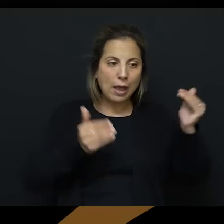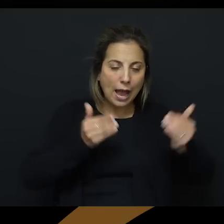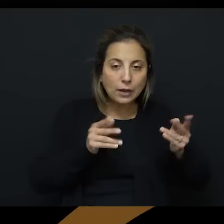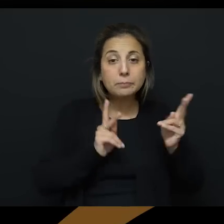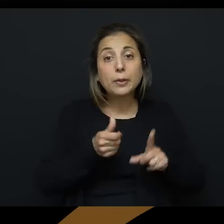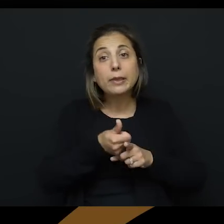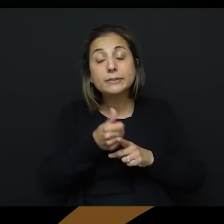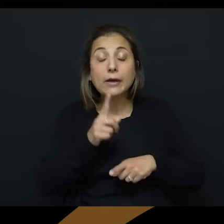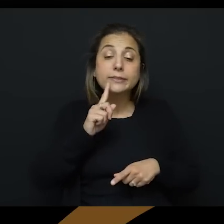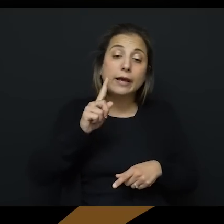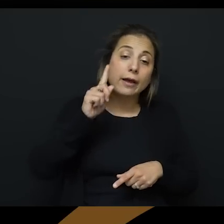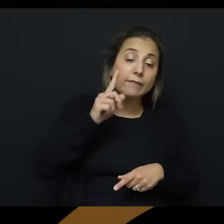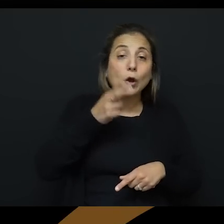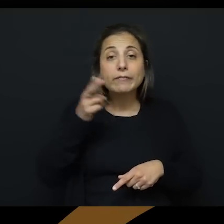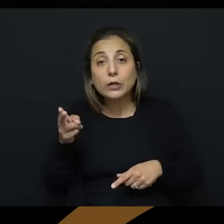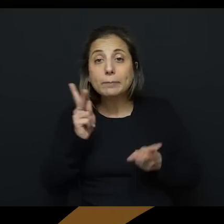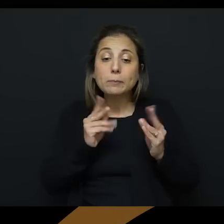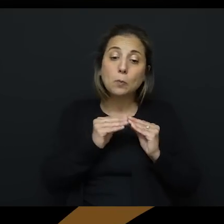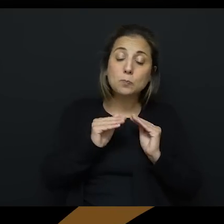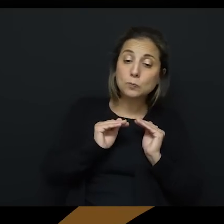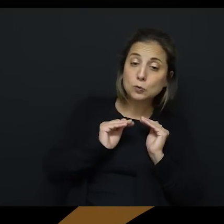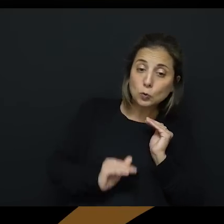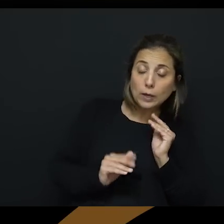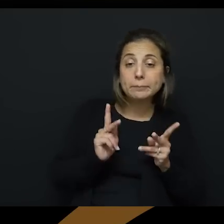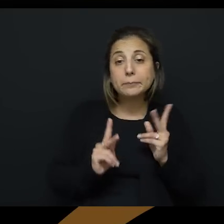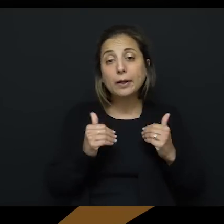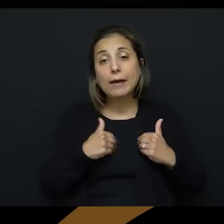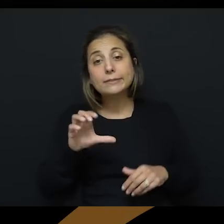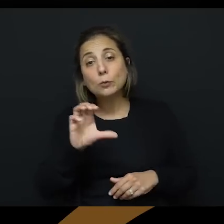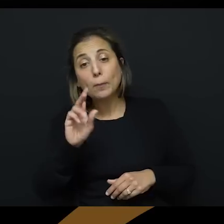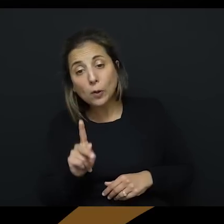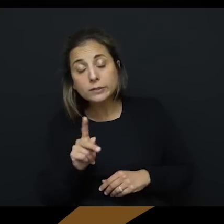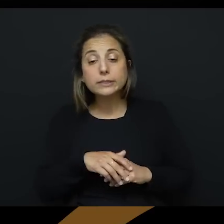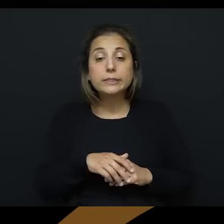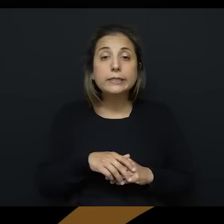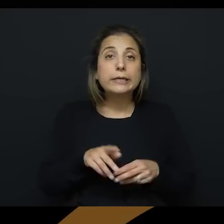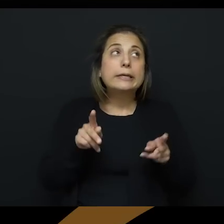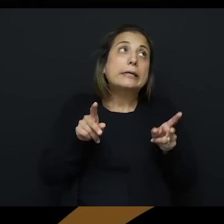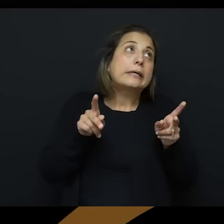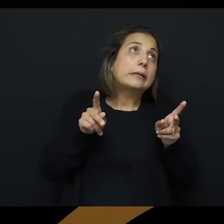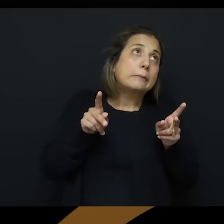And we were able to bring on people who are deaf or hard of hearing shorter stature, people, persons with cerebral palsy,